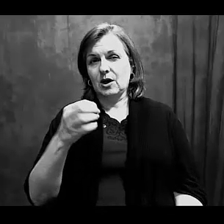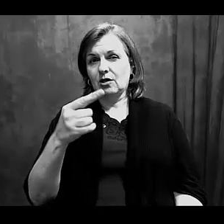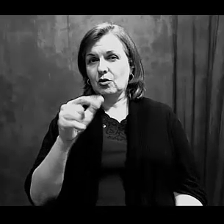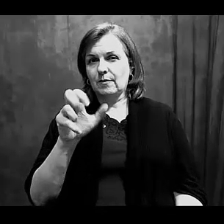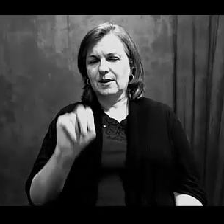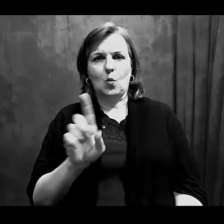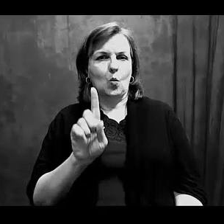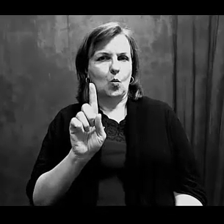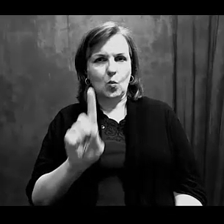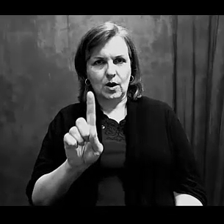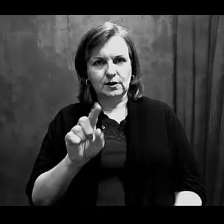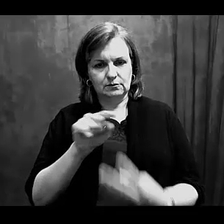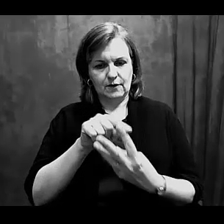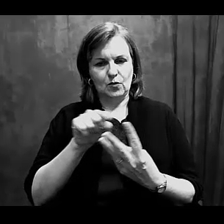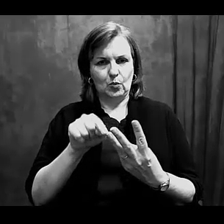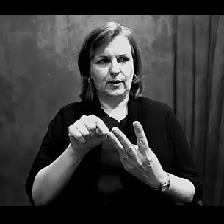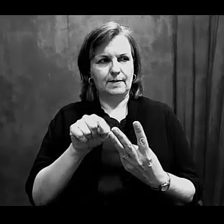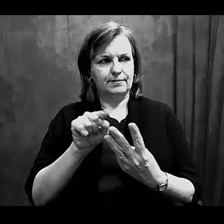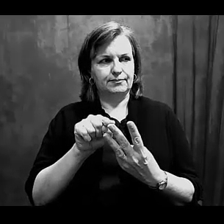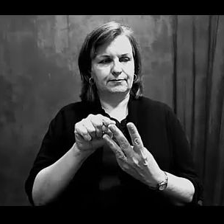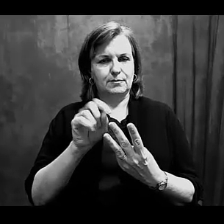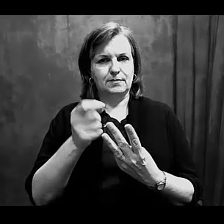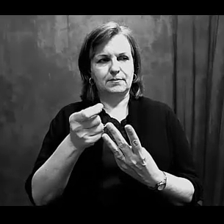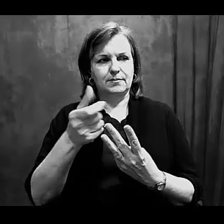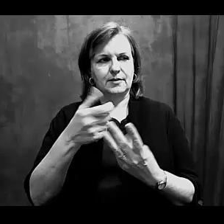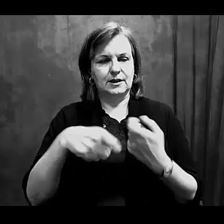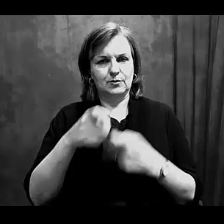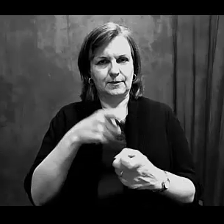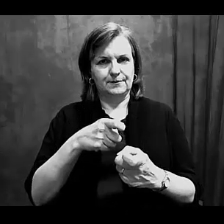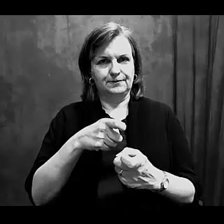hemoglobin a single base pair mutation